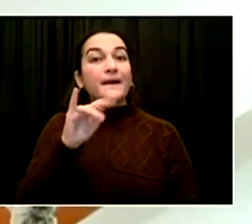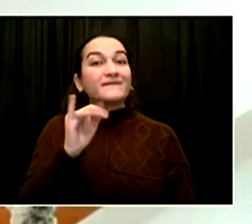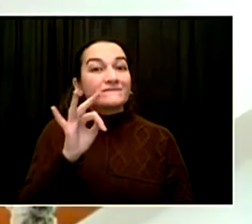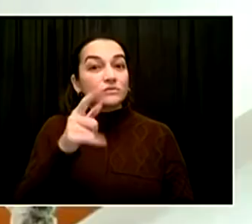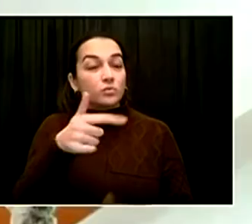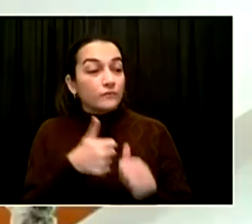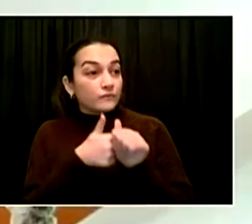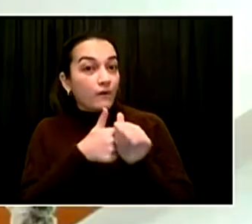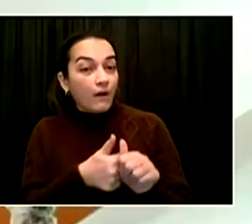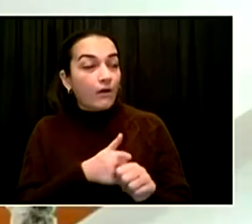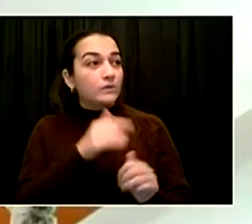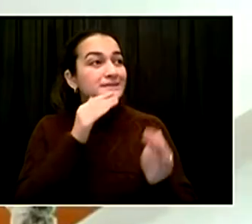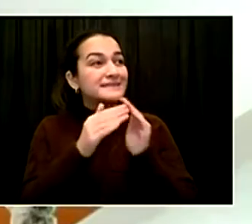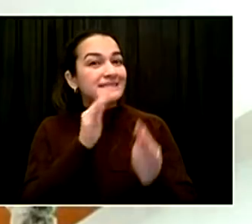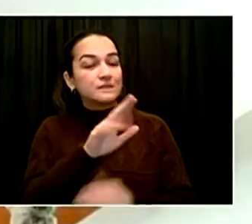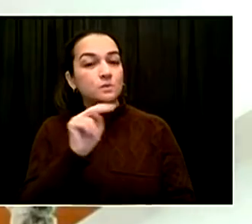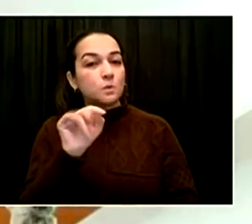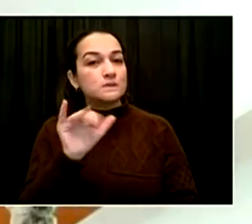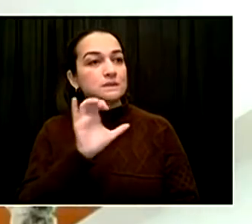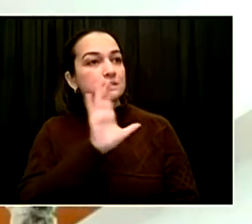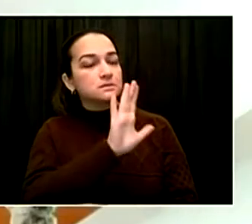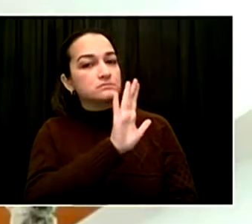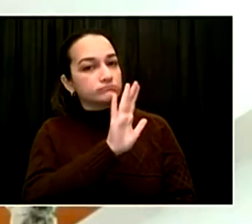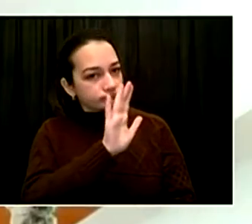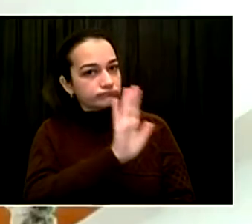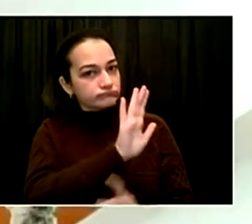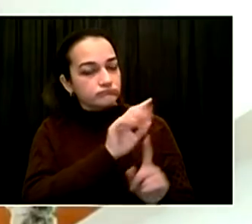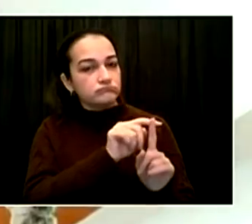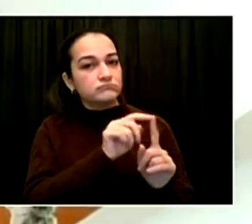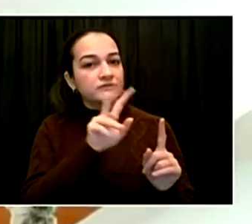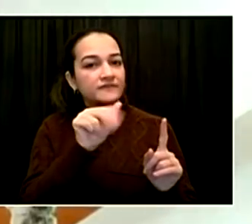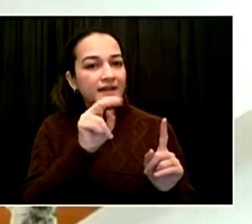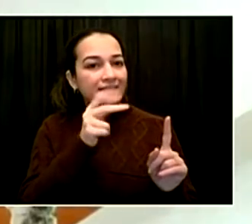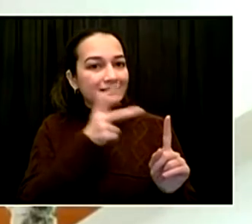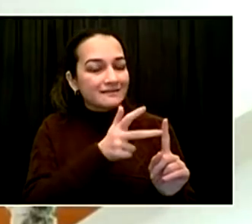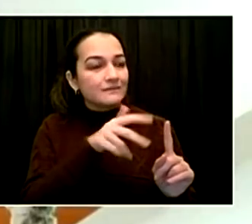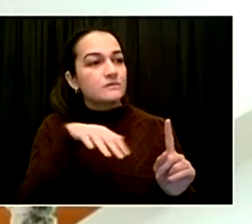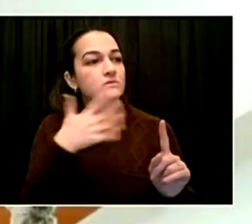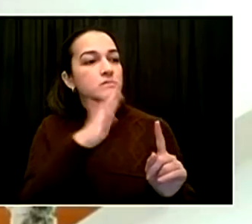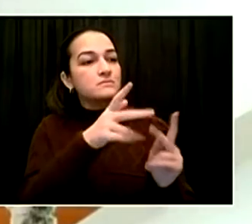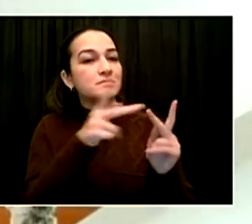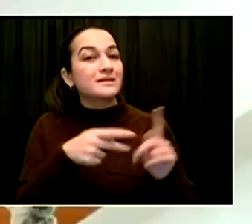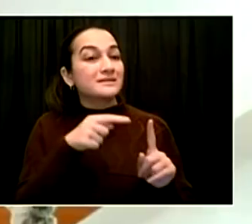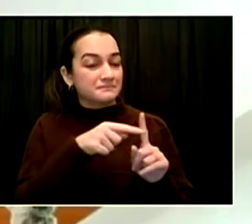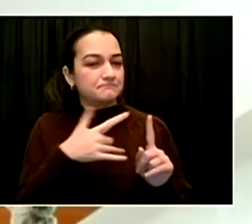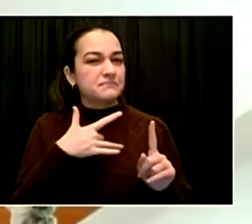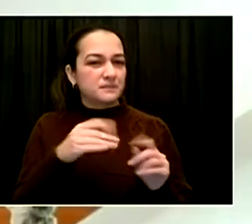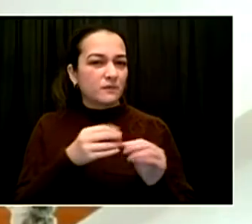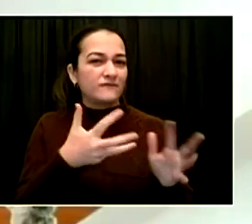TURNAROUND TIME, COME TO ONE OF